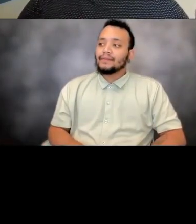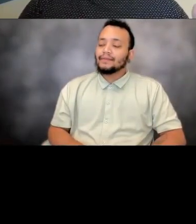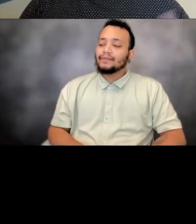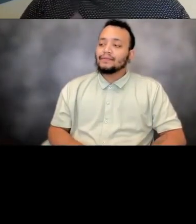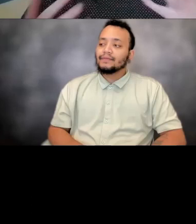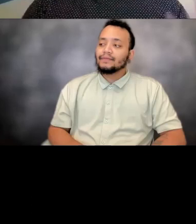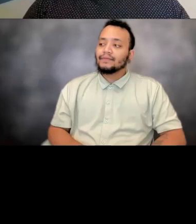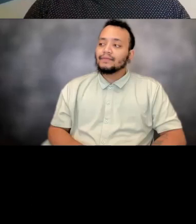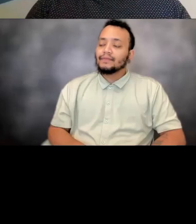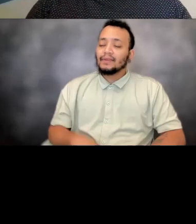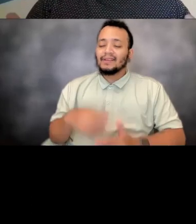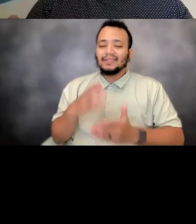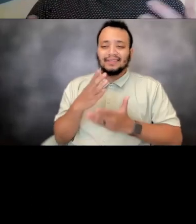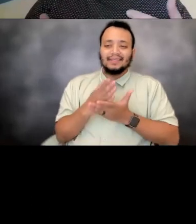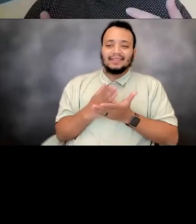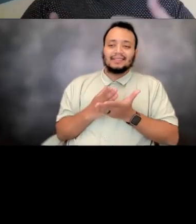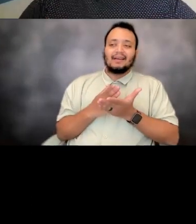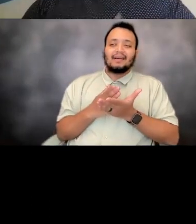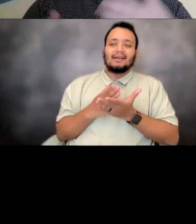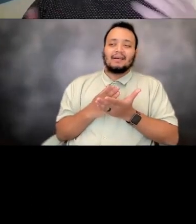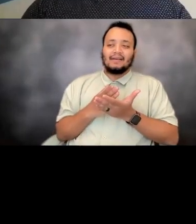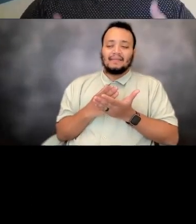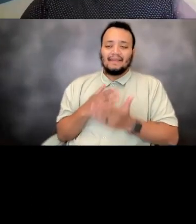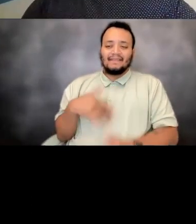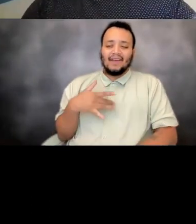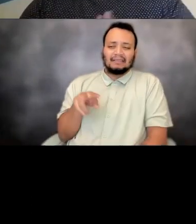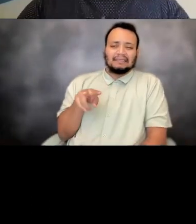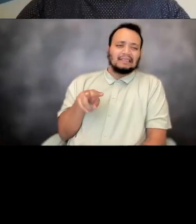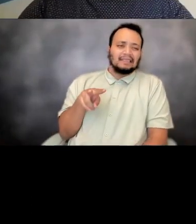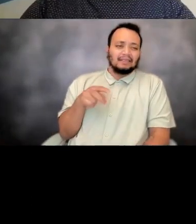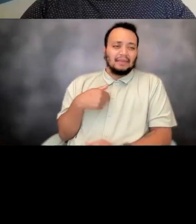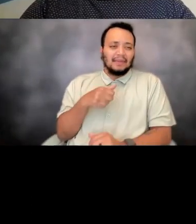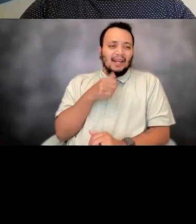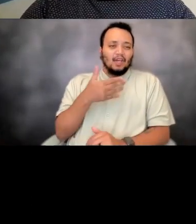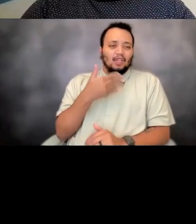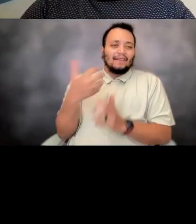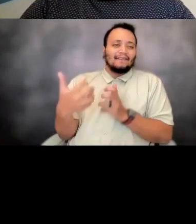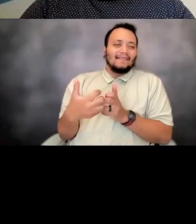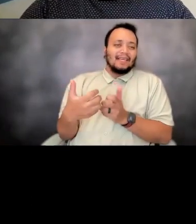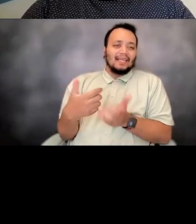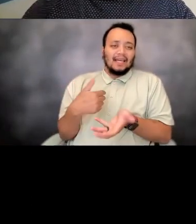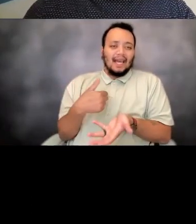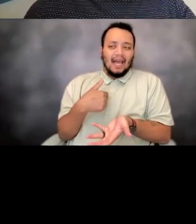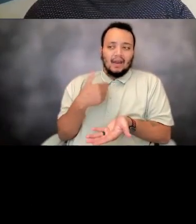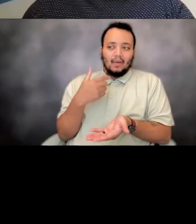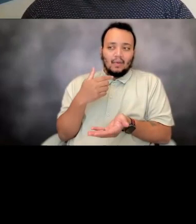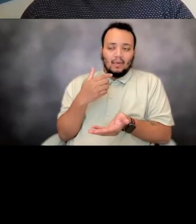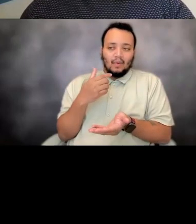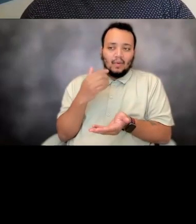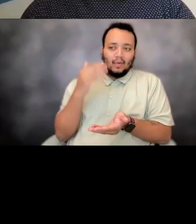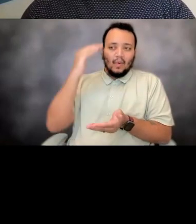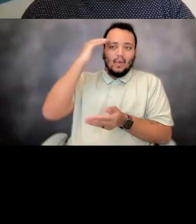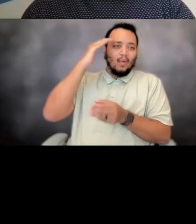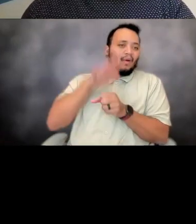thinking that they didn't have enough knowledge about providing services to trans folks in order to participate.